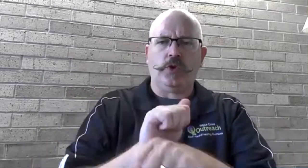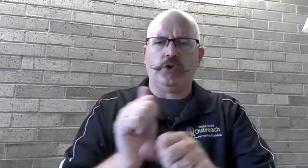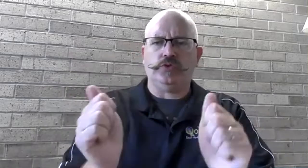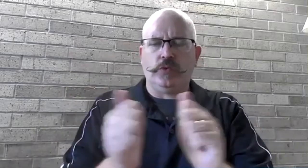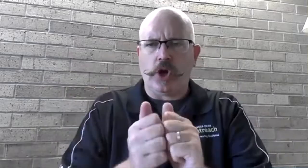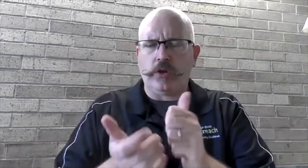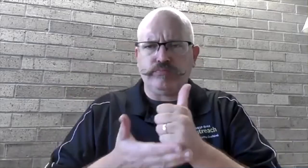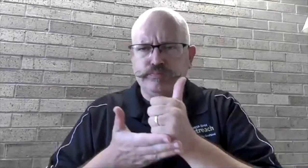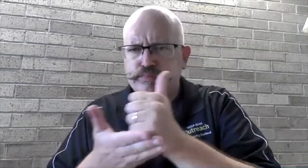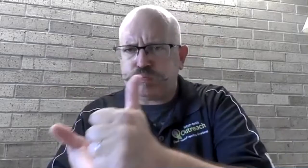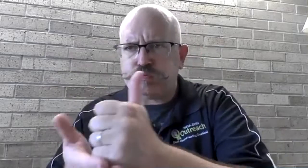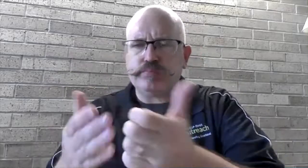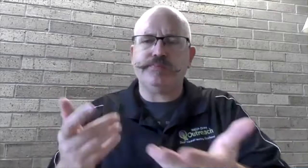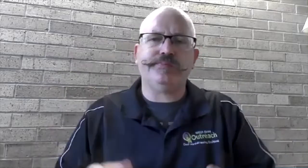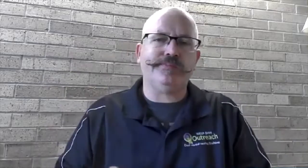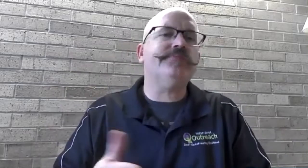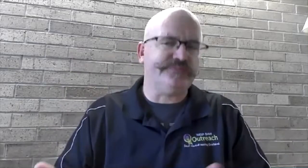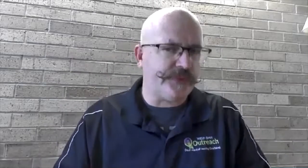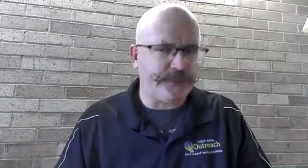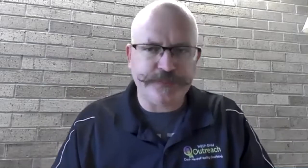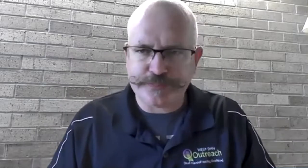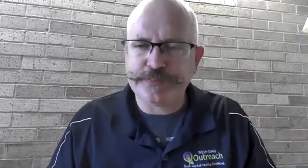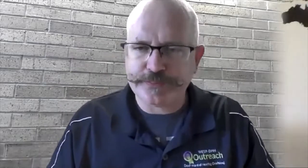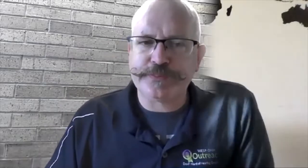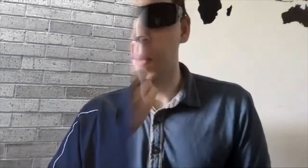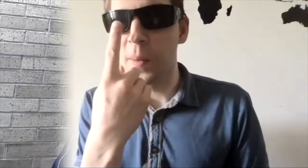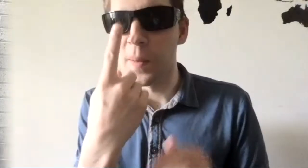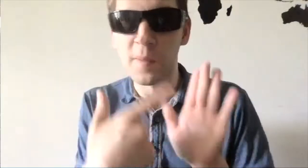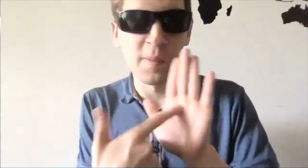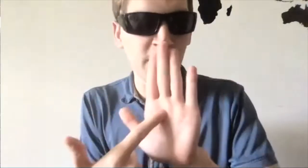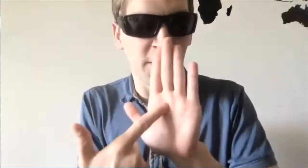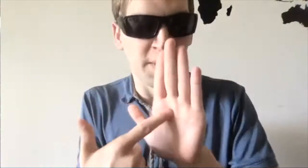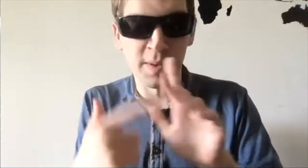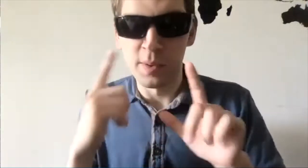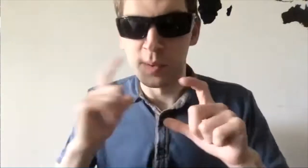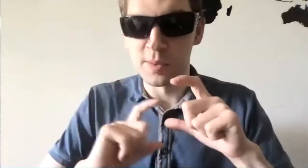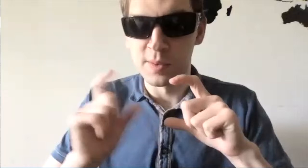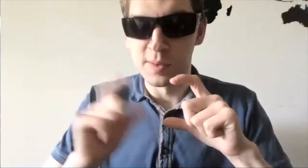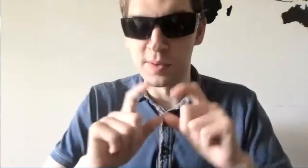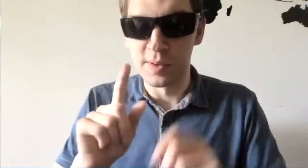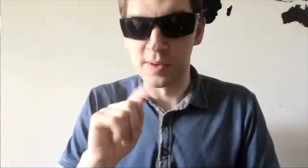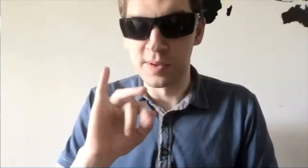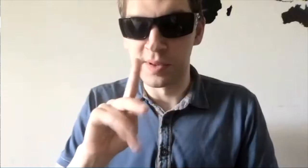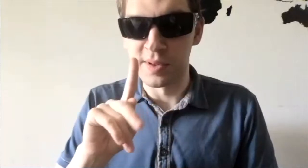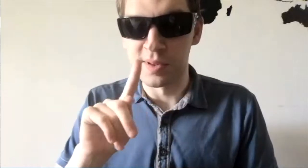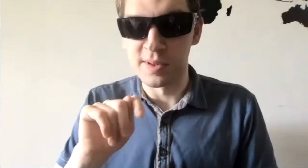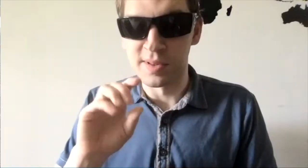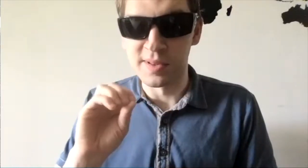We need to make sure that we're working together and figuring out how we can help each other.